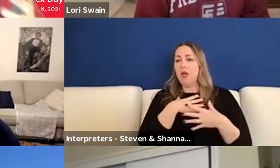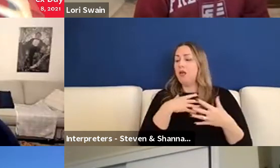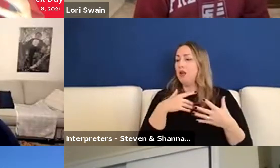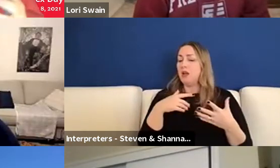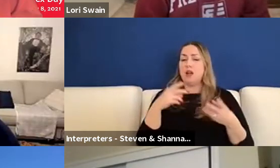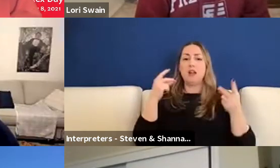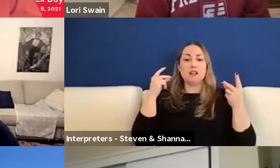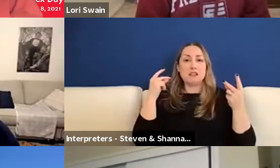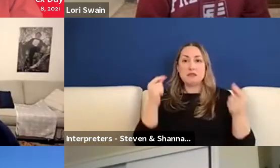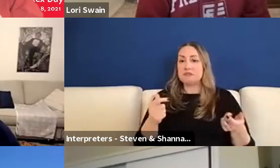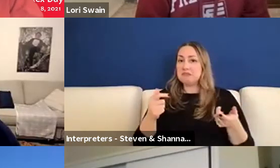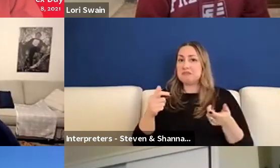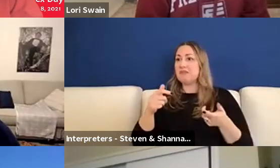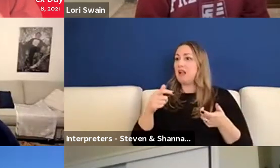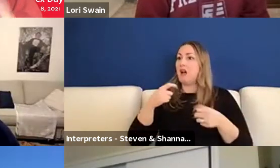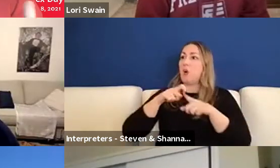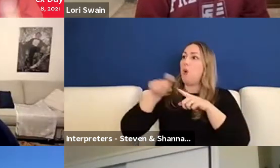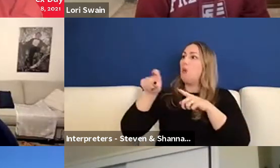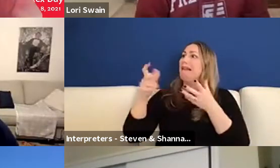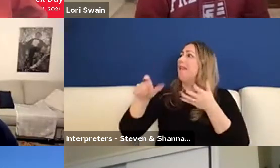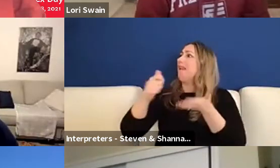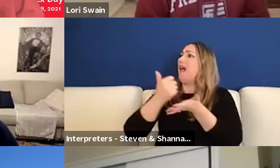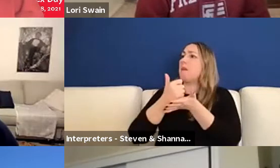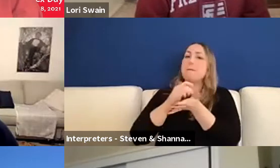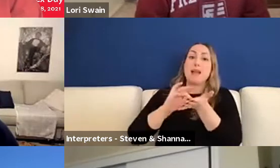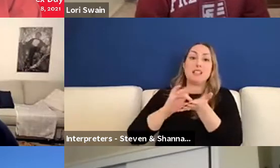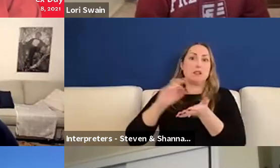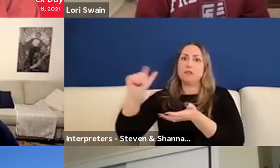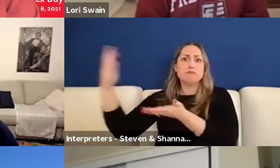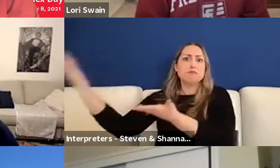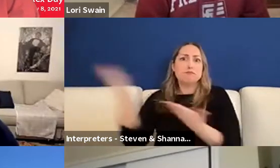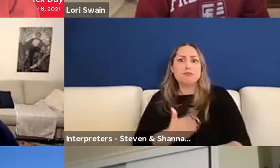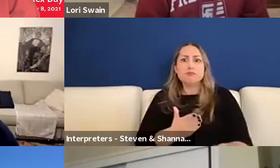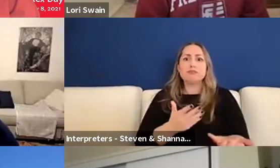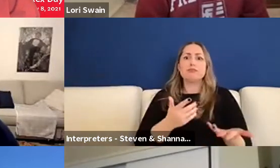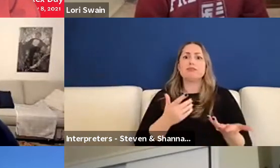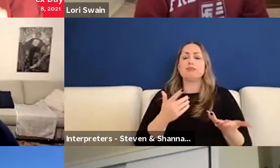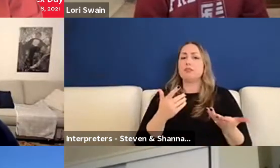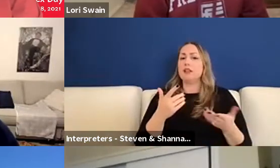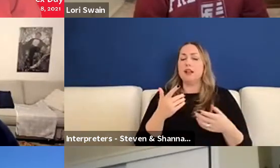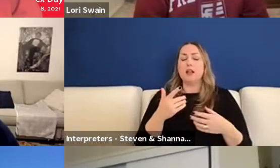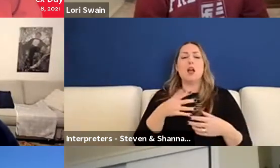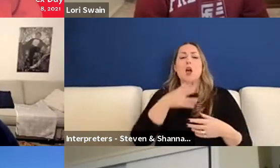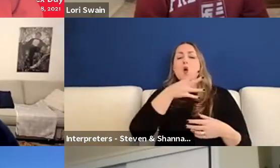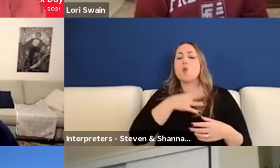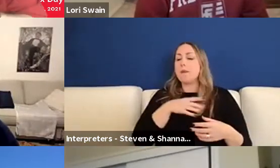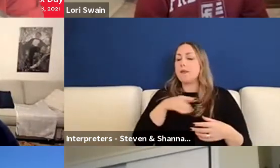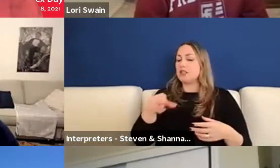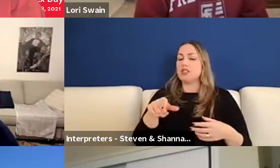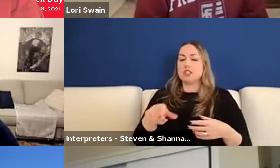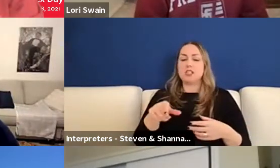panic, I asked her, I said, you know, are since having an allergy attack, where do we go? You know what she did, she dropped